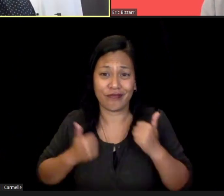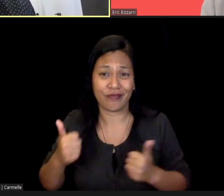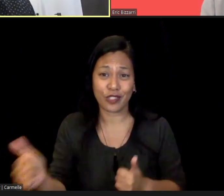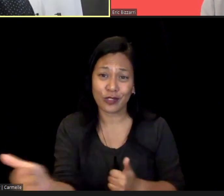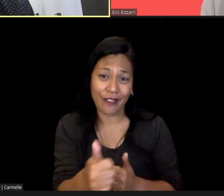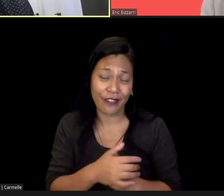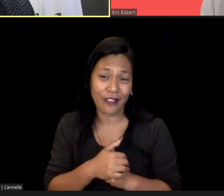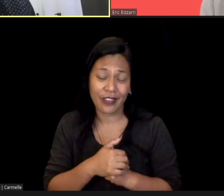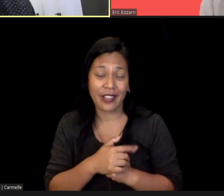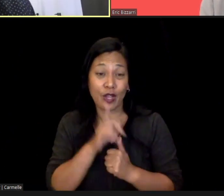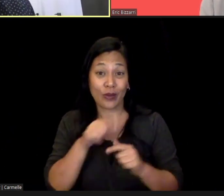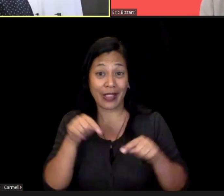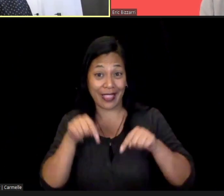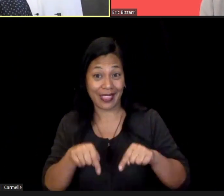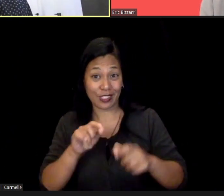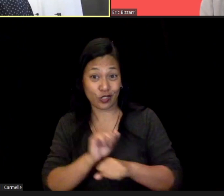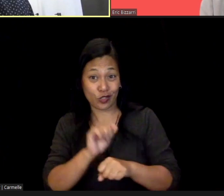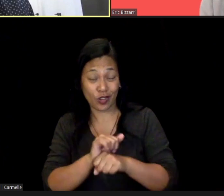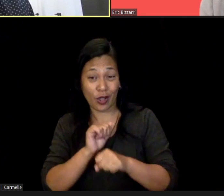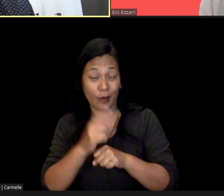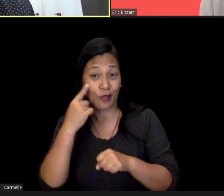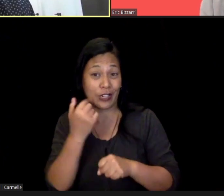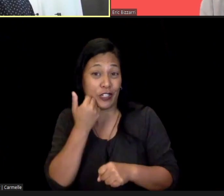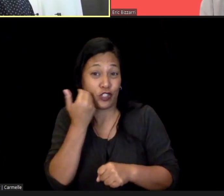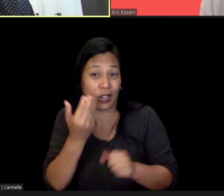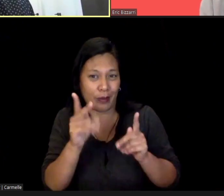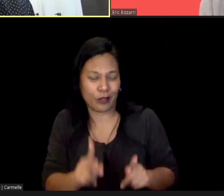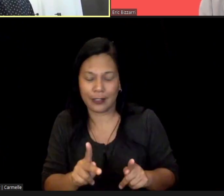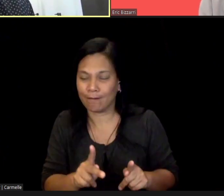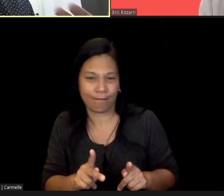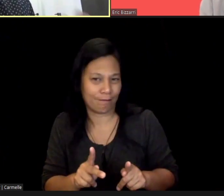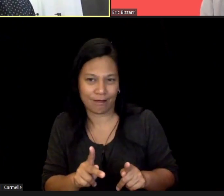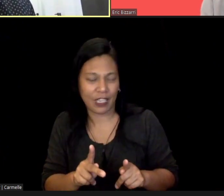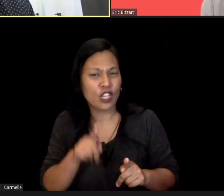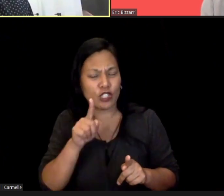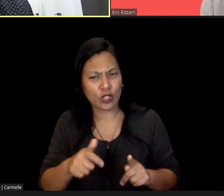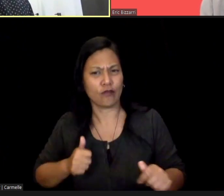This is not a job for the meek. And so I would say, get bold, get hustling.